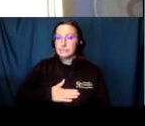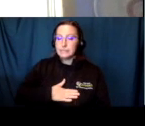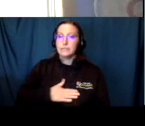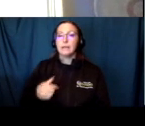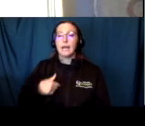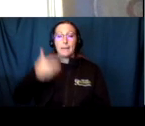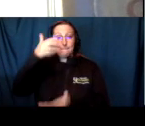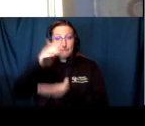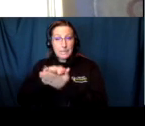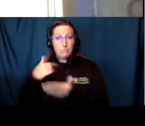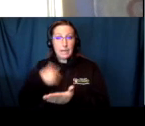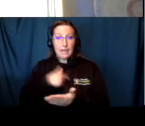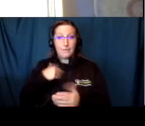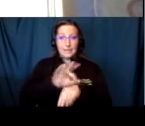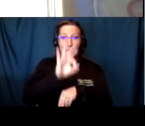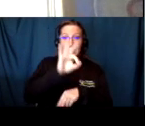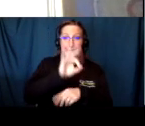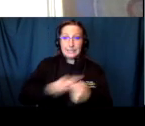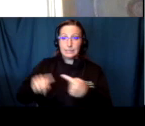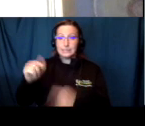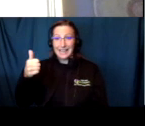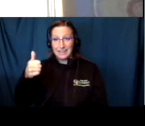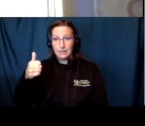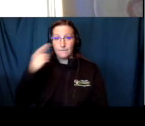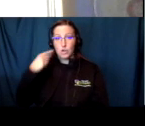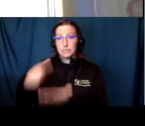we have from nine till ten to go over the presentation